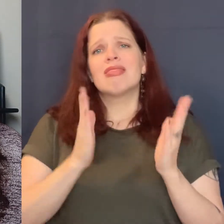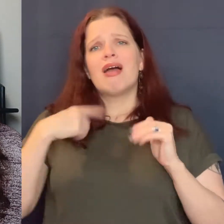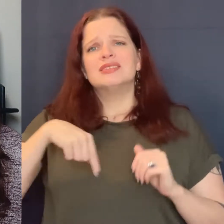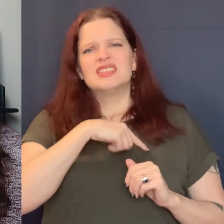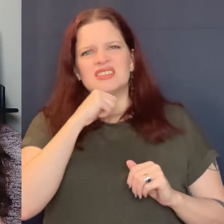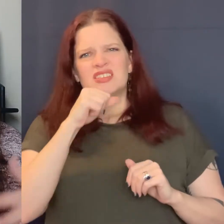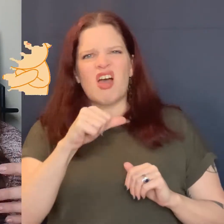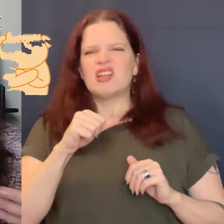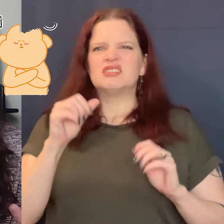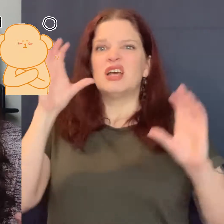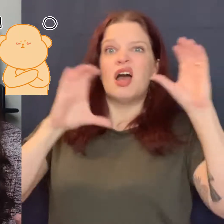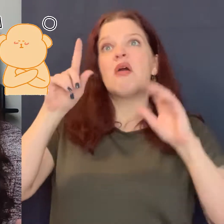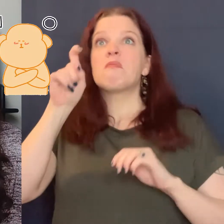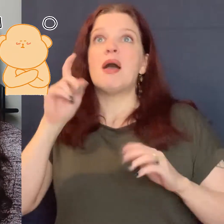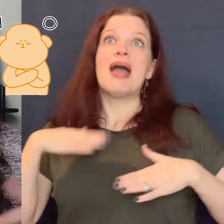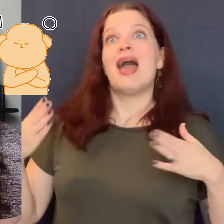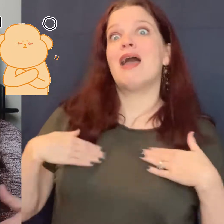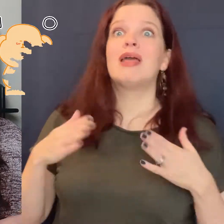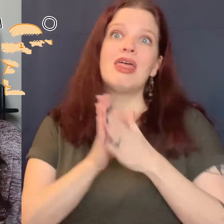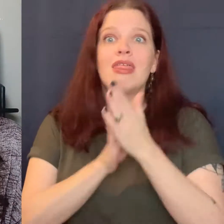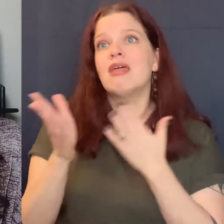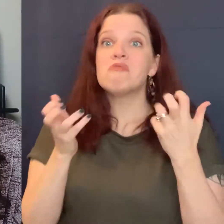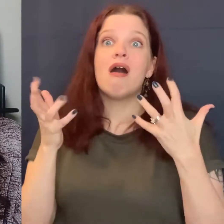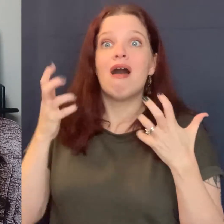not look for a "happy life" and we're not kind of seeking